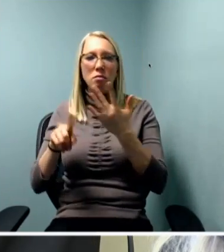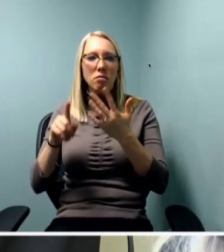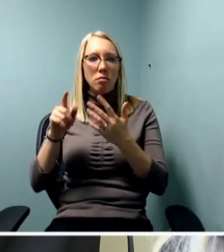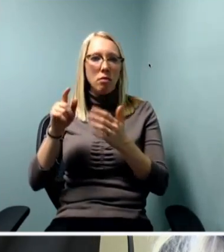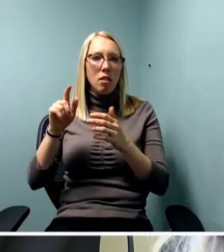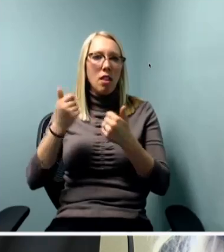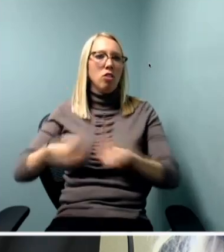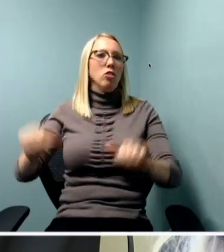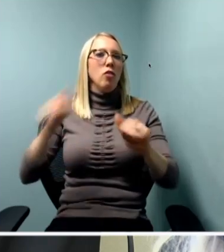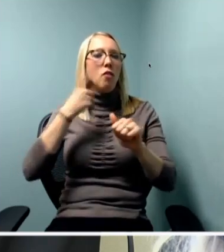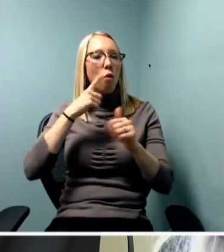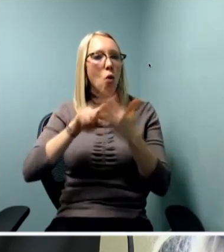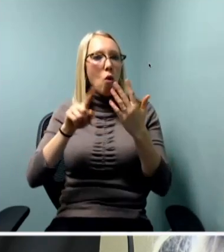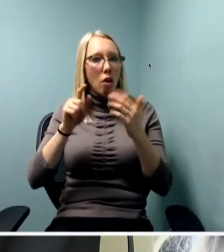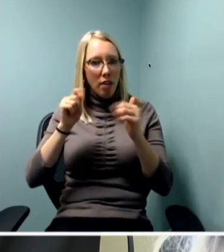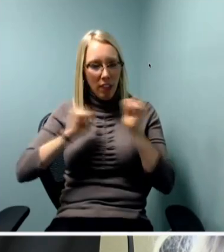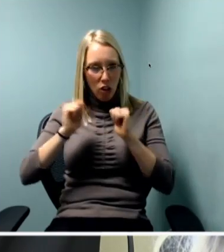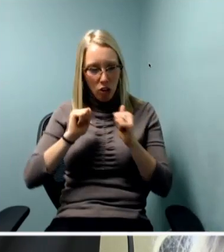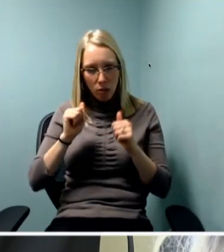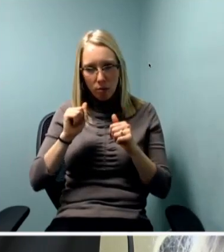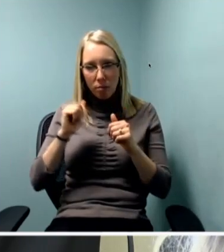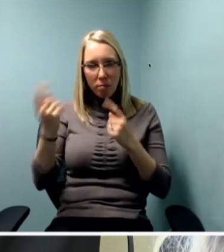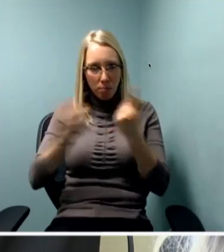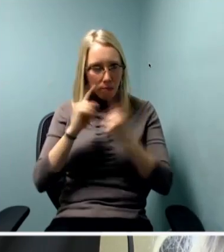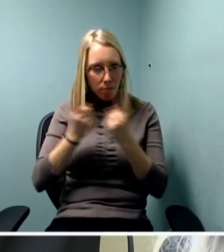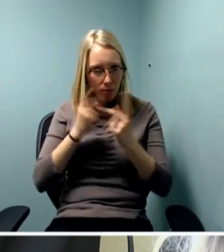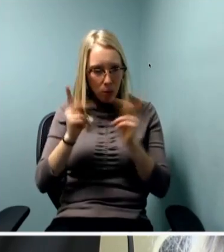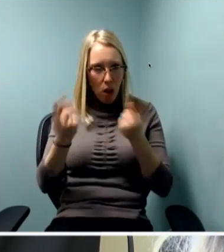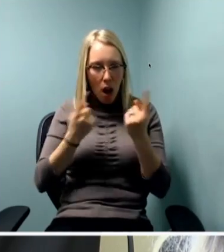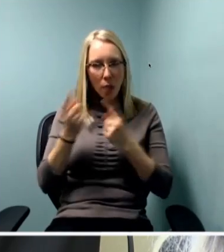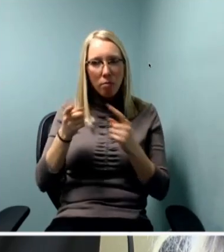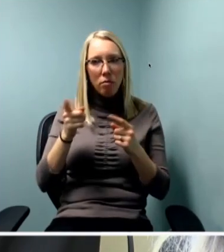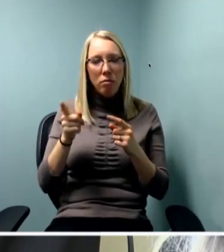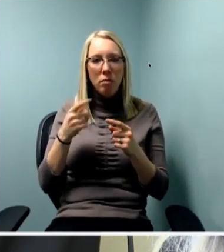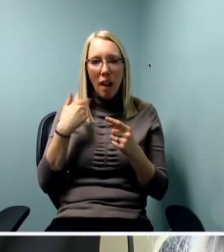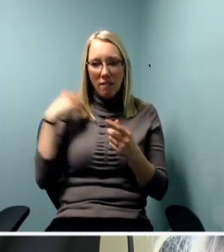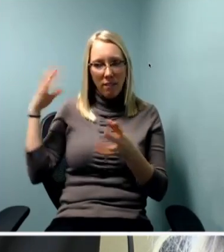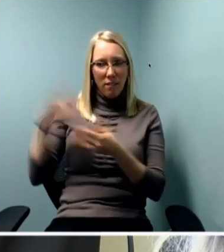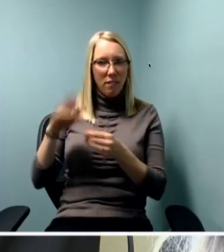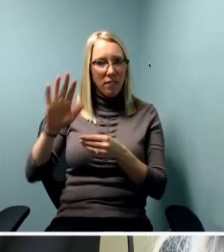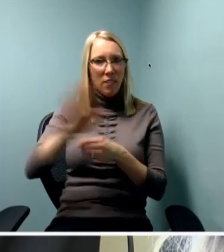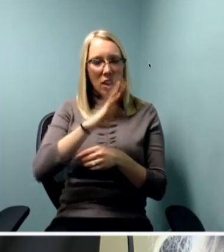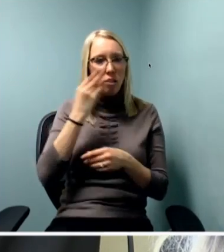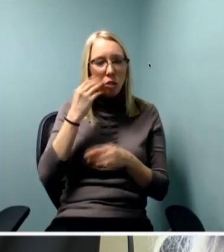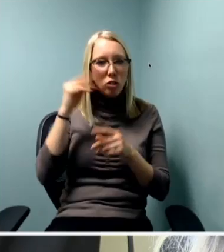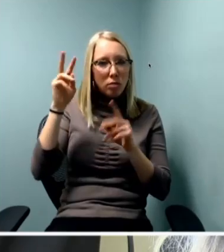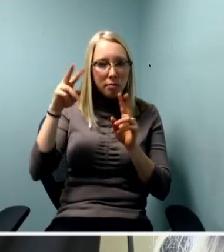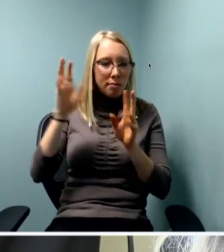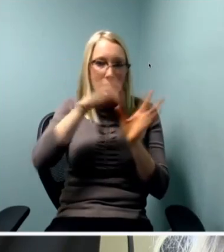So, when you talk about how that shock and awe works, usually, if its an educator that has chosen to do this,